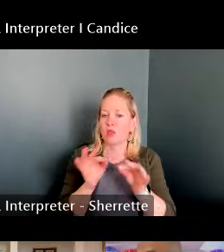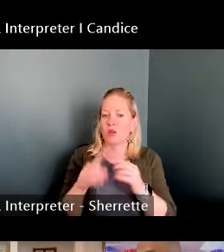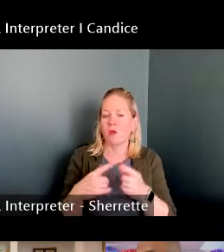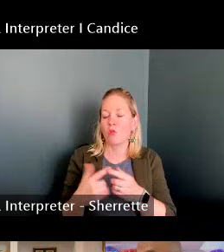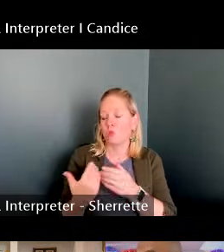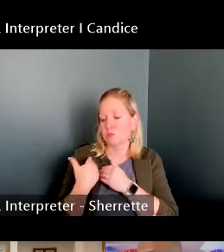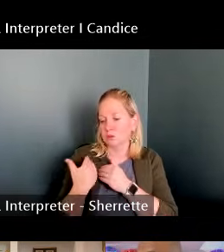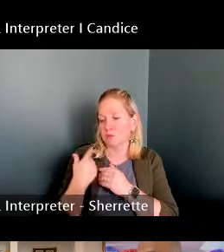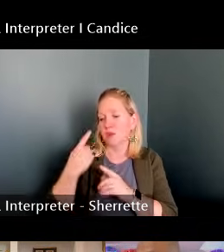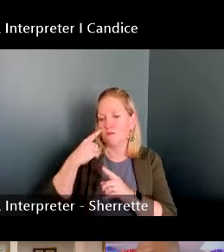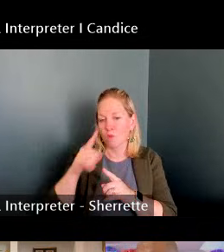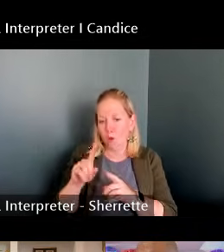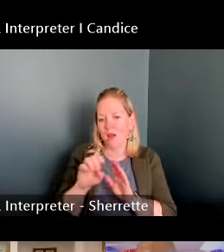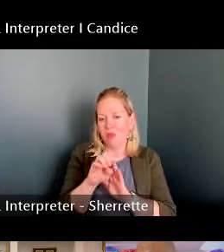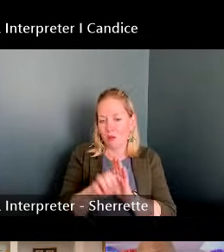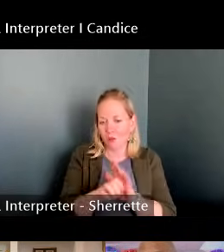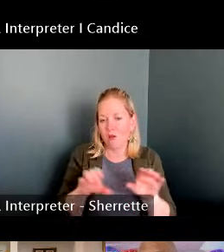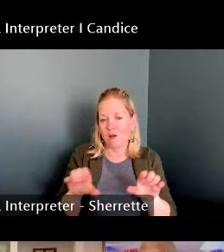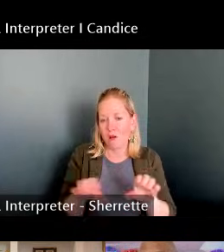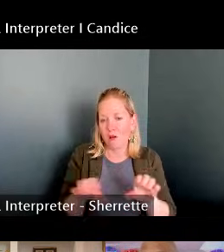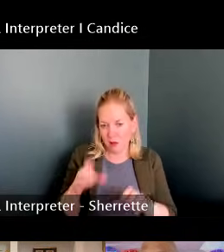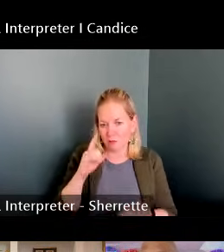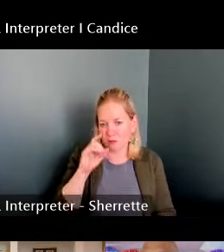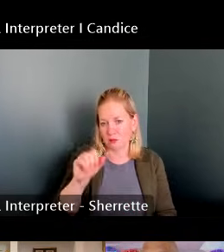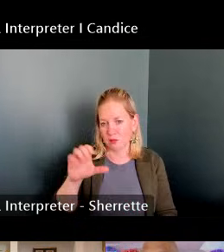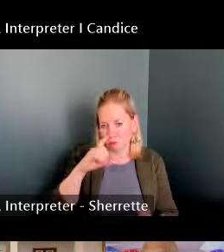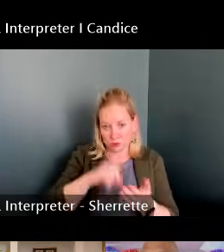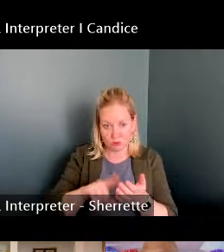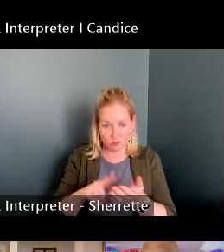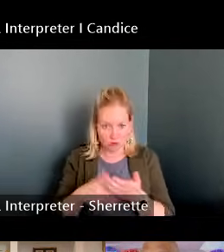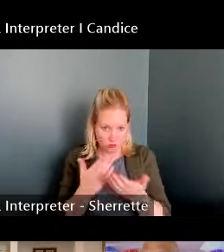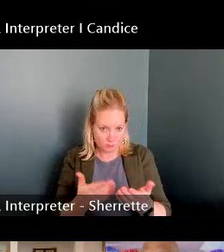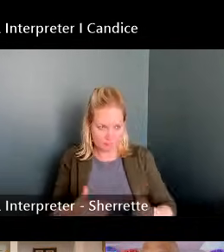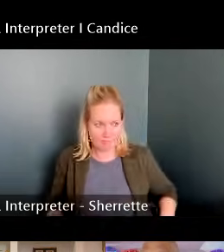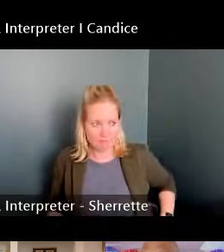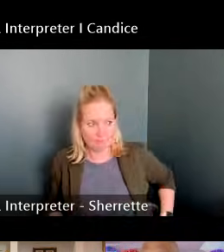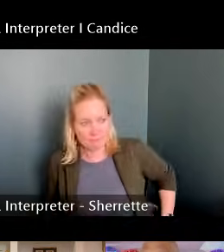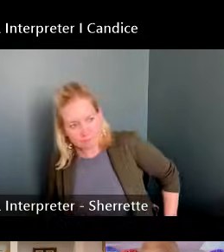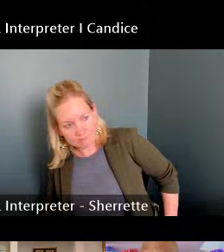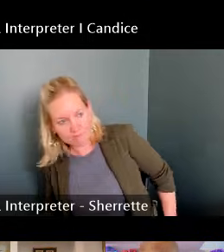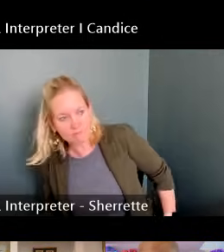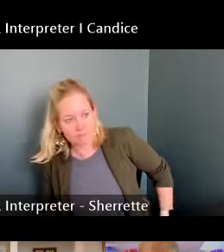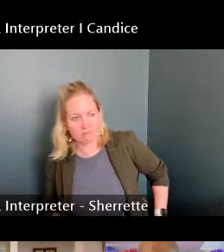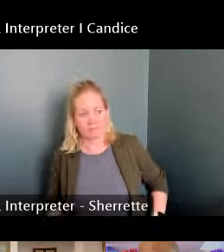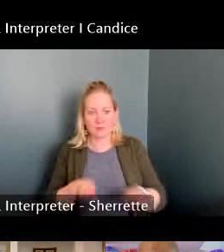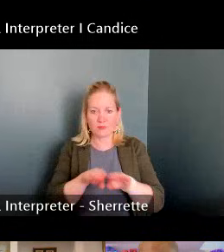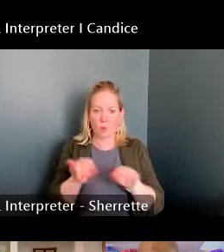conduct of sickle cell research. Thank you, Dr. Smith. Floor is yours.